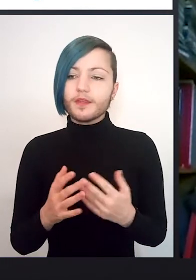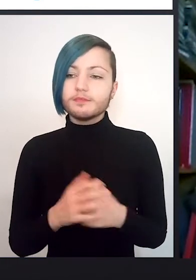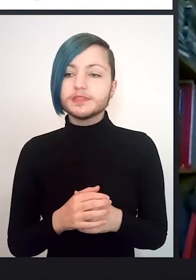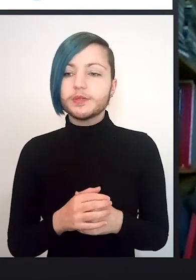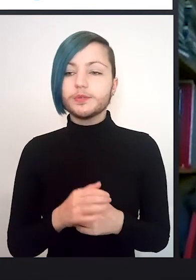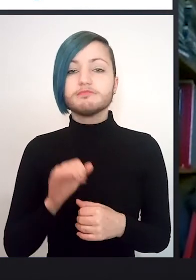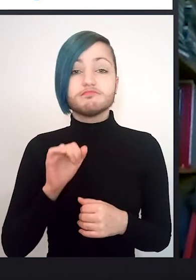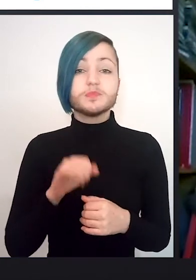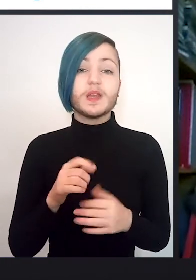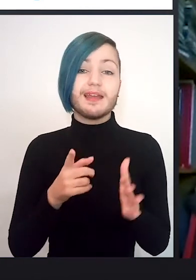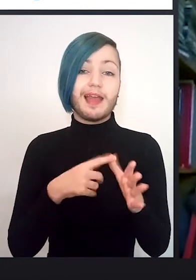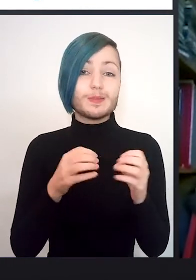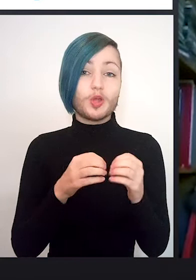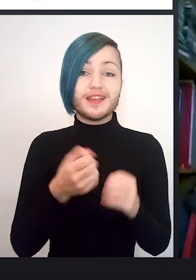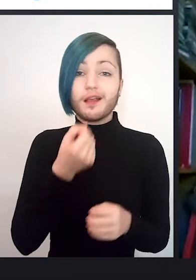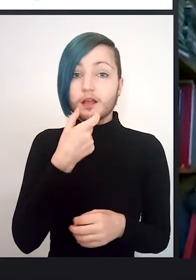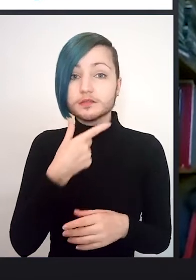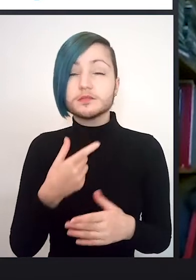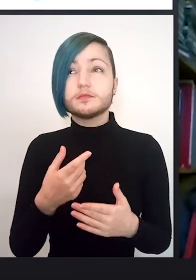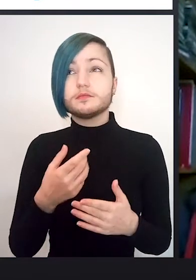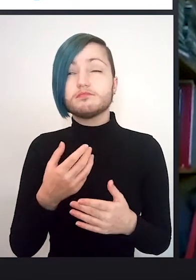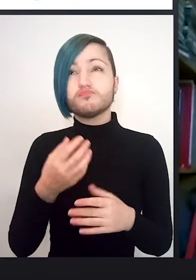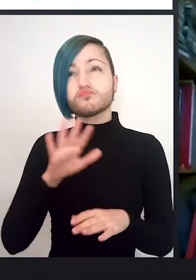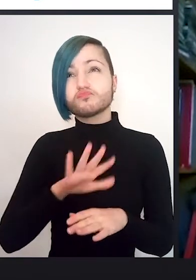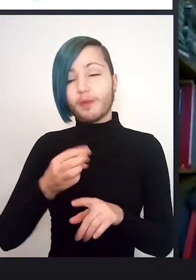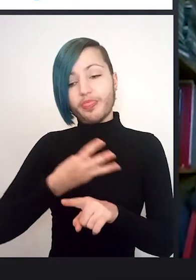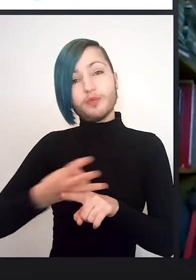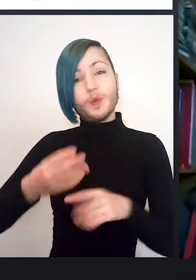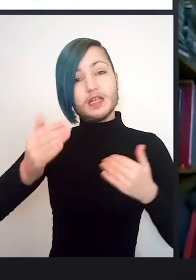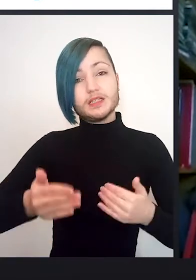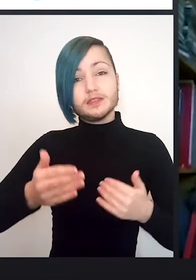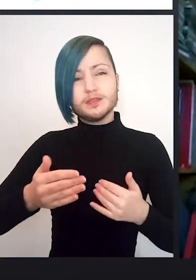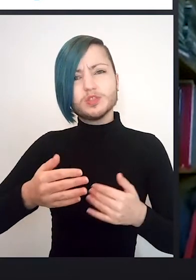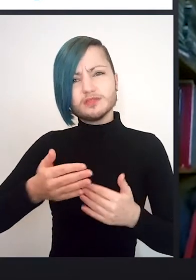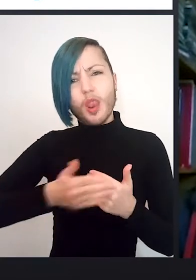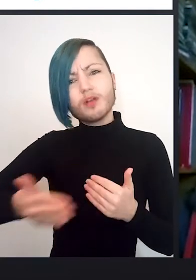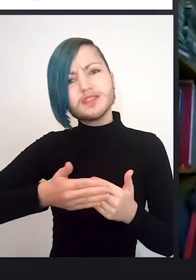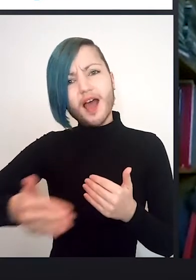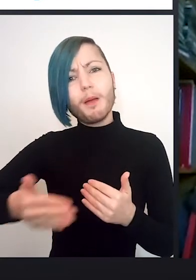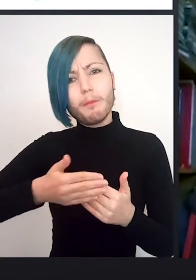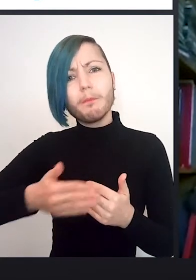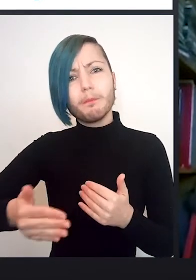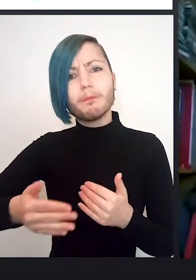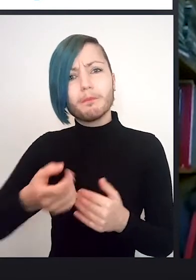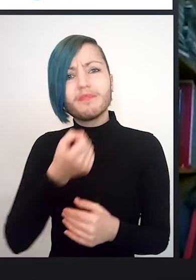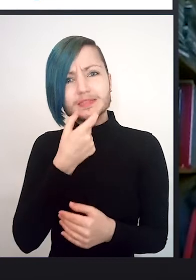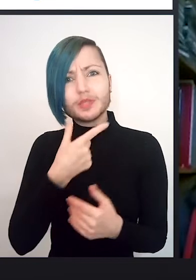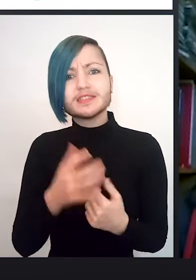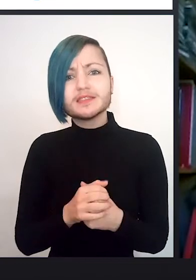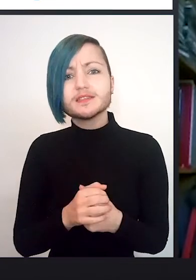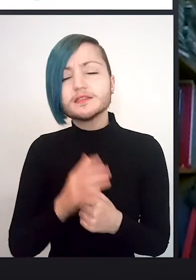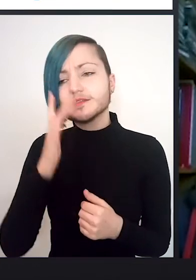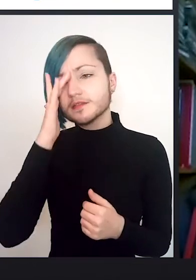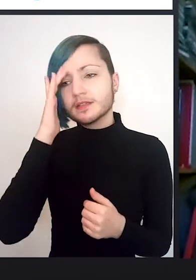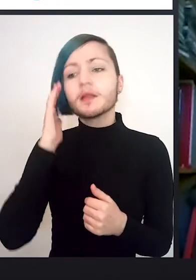So I was on these antibiotics for about 3 weeks. Which is quite a long time and both